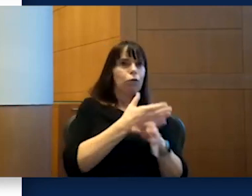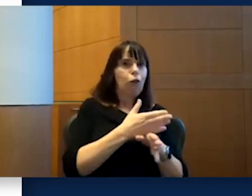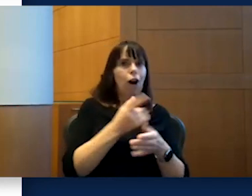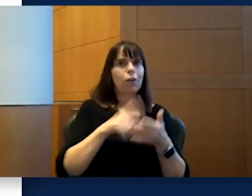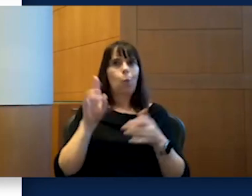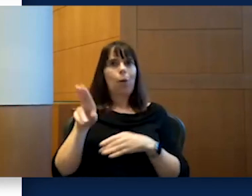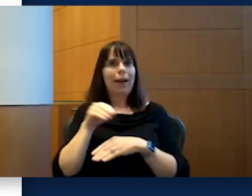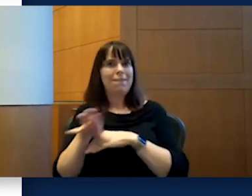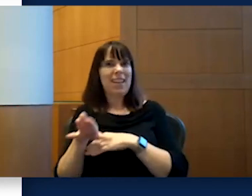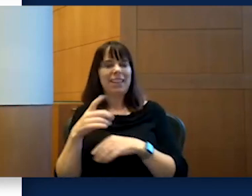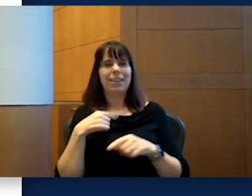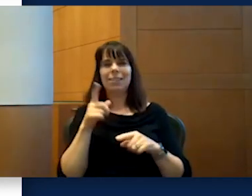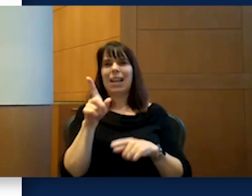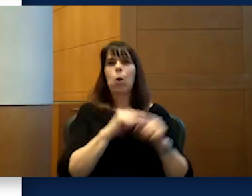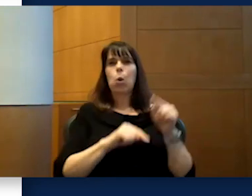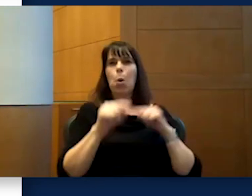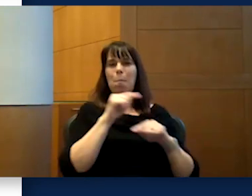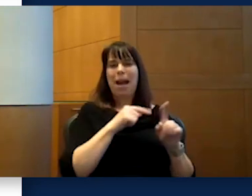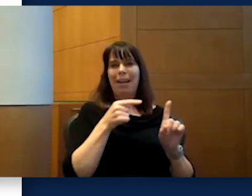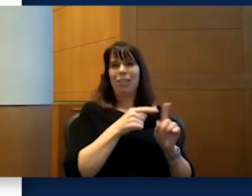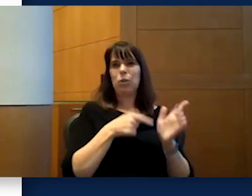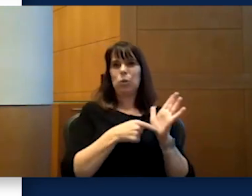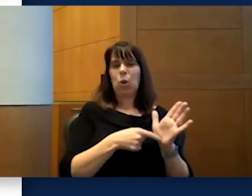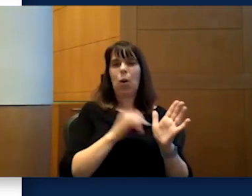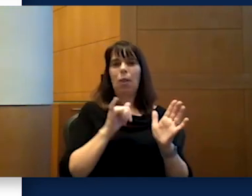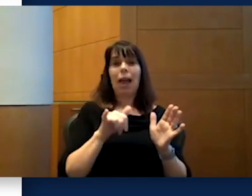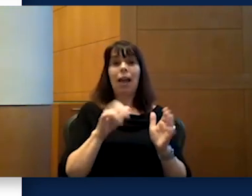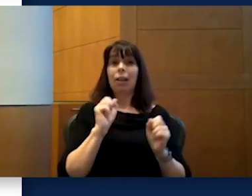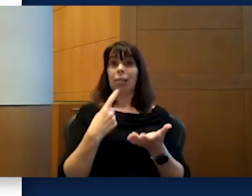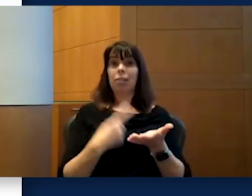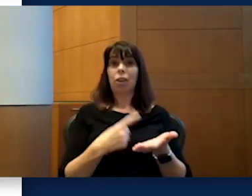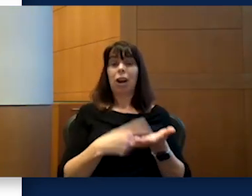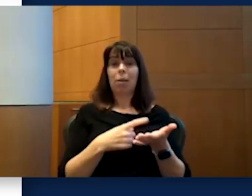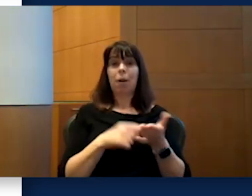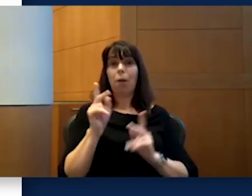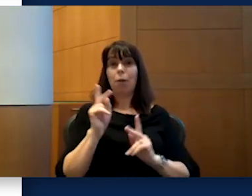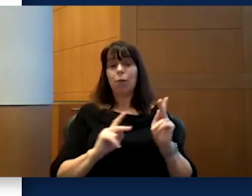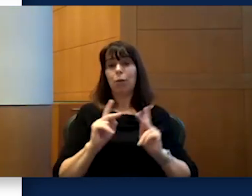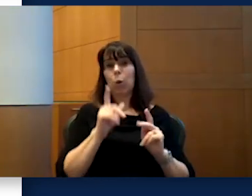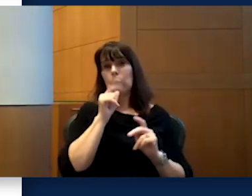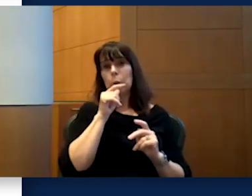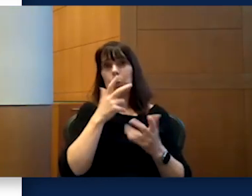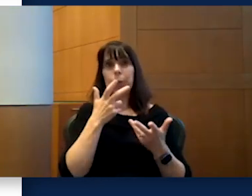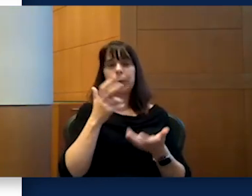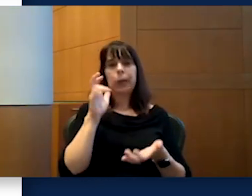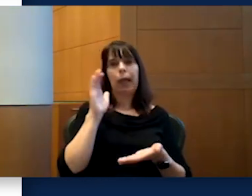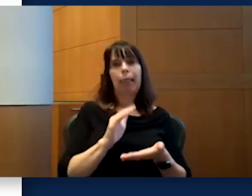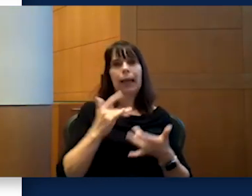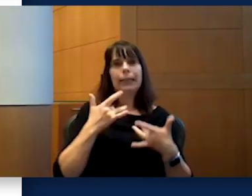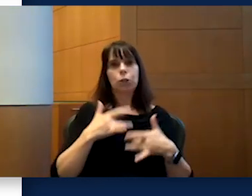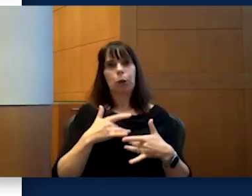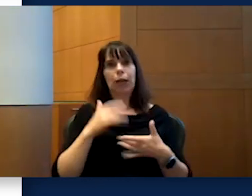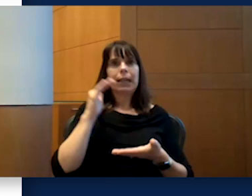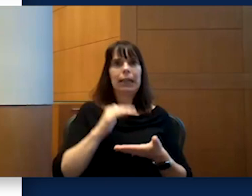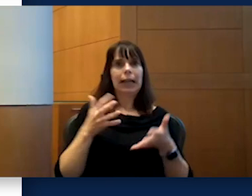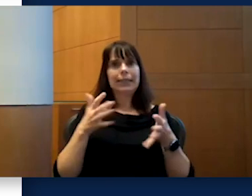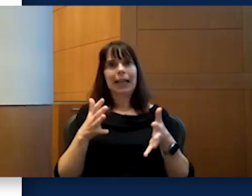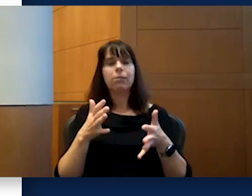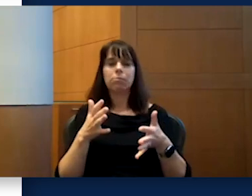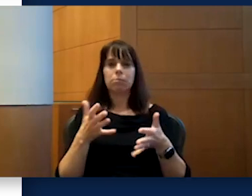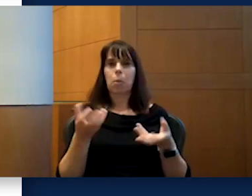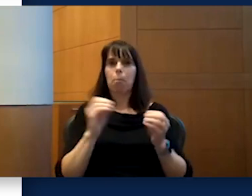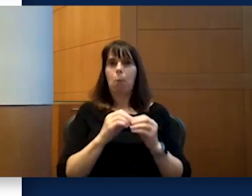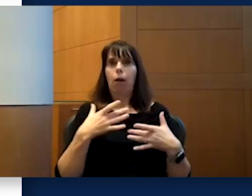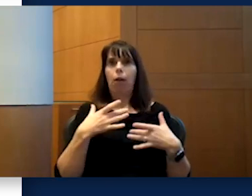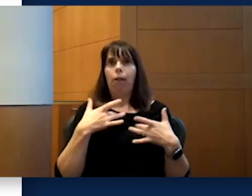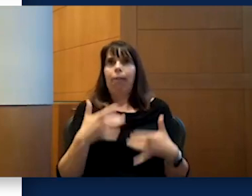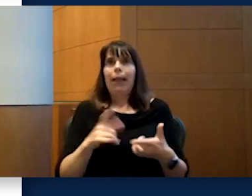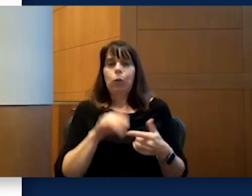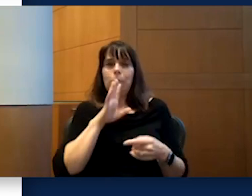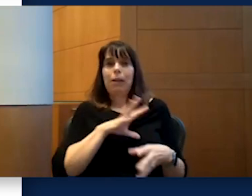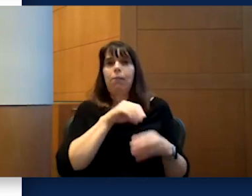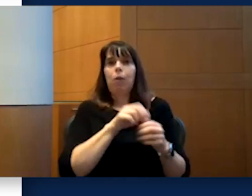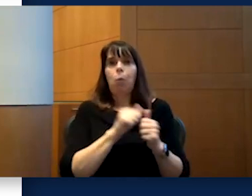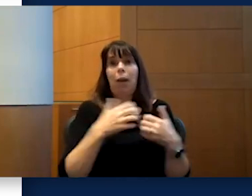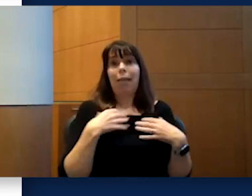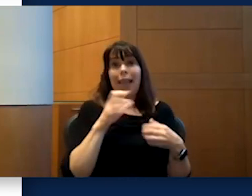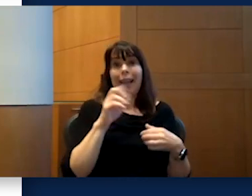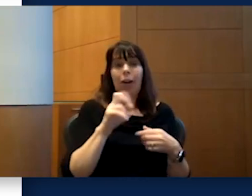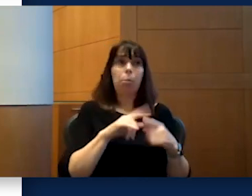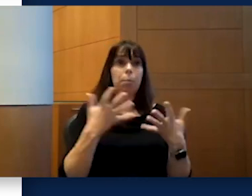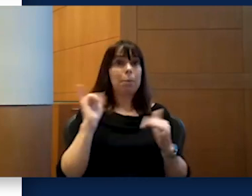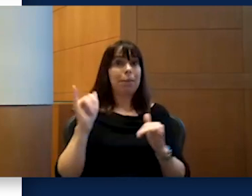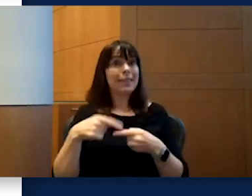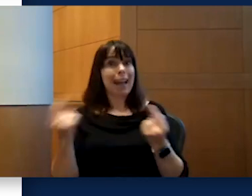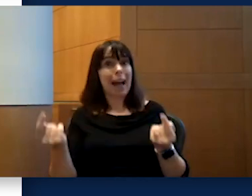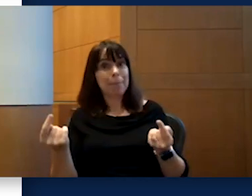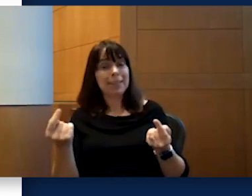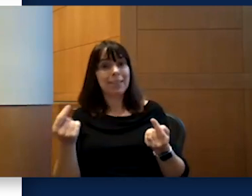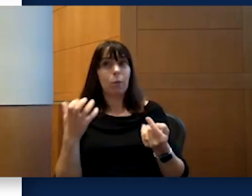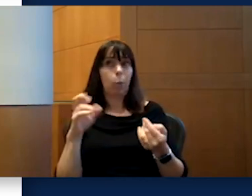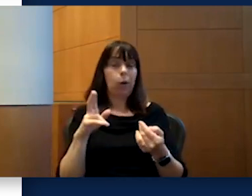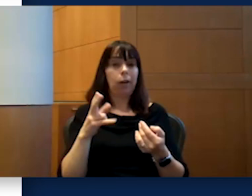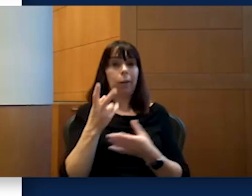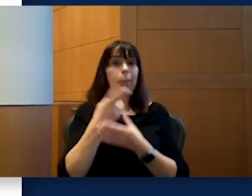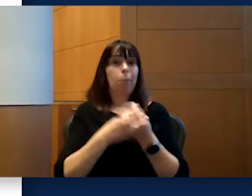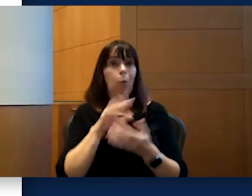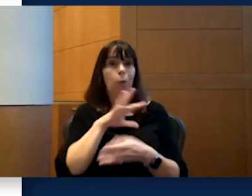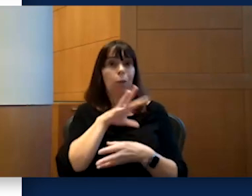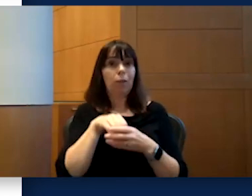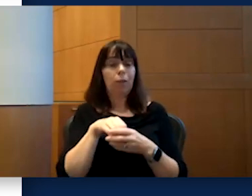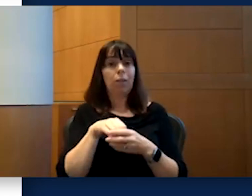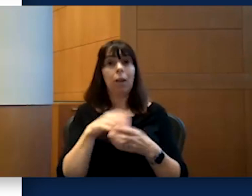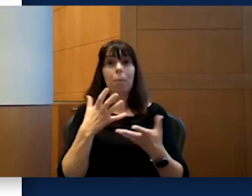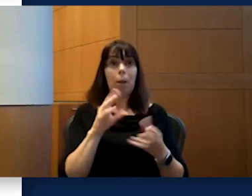I'm going to just go back for a second to make that point. We can talk about how folks who are less depressed and less anxious are more likely to be engaged in their healthcare but it could very well be the opposite or at least a little of both, where maybe more engagement actually yields a protective effect for depression and anxiety.